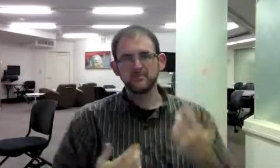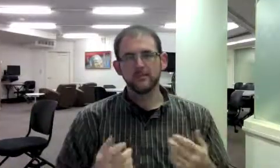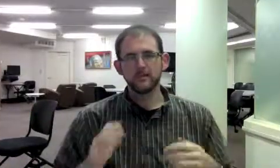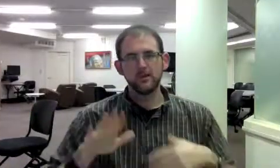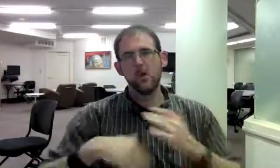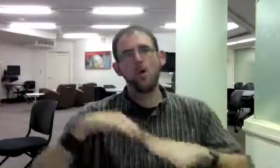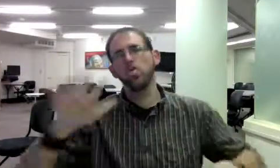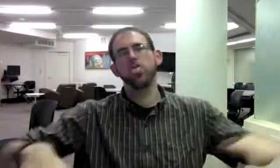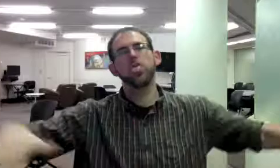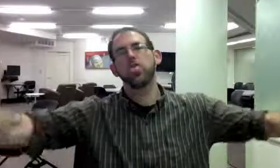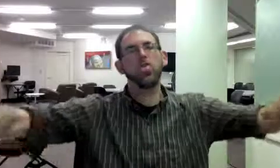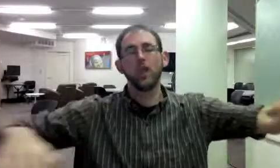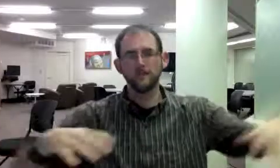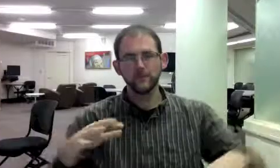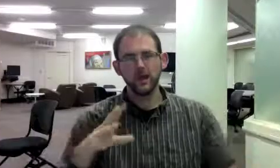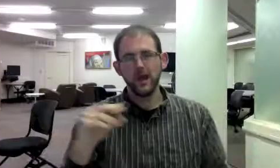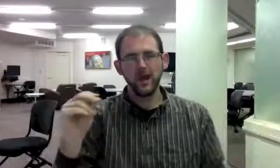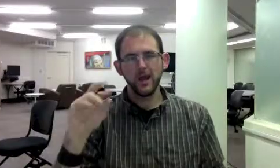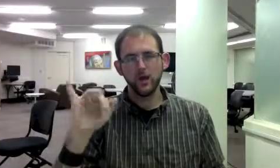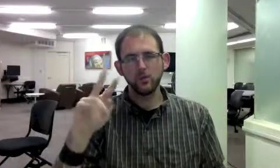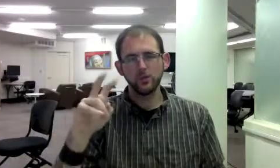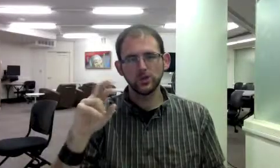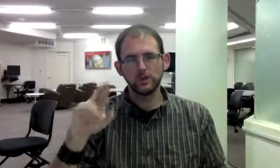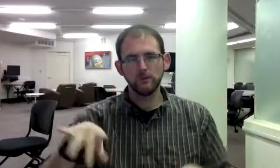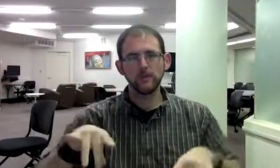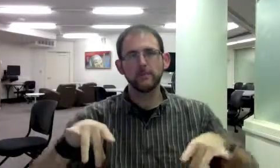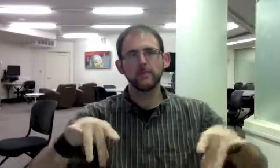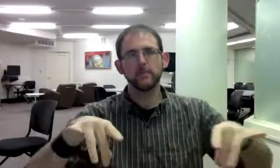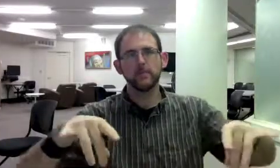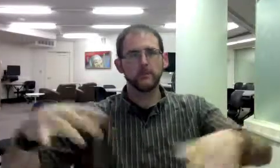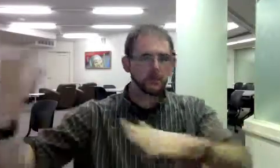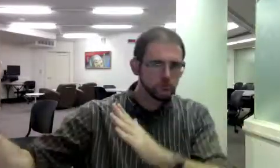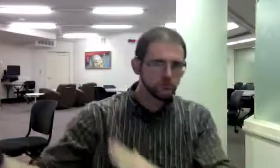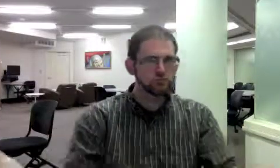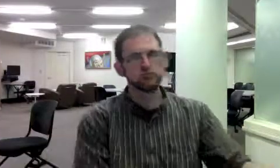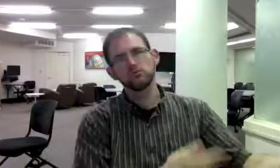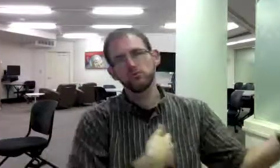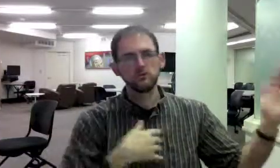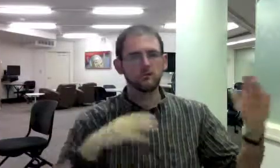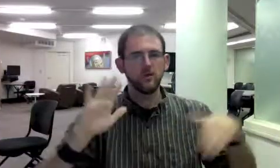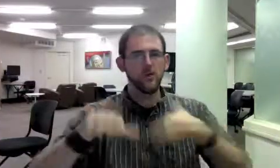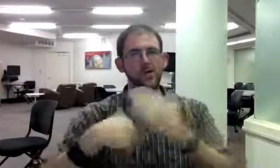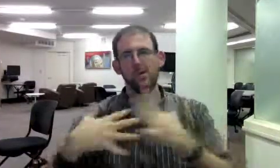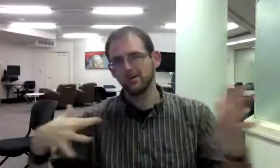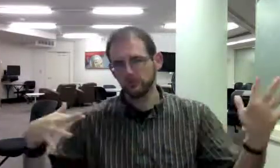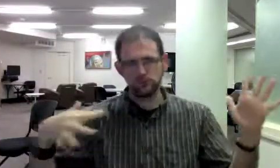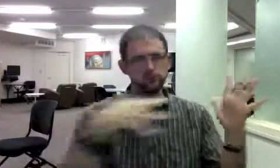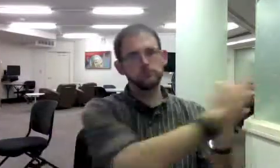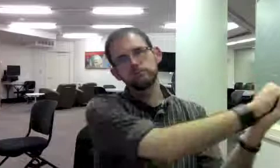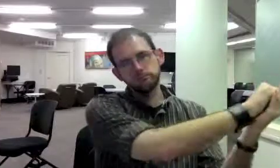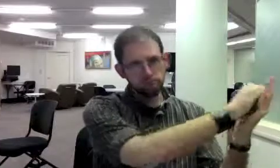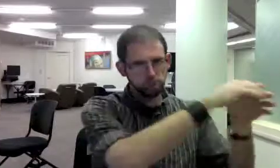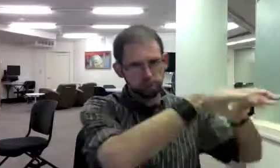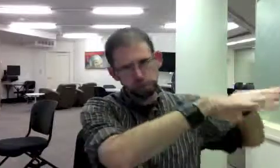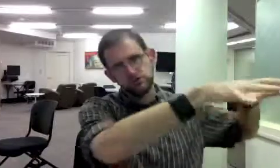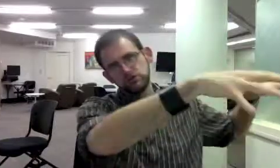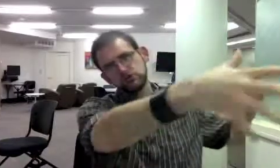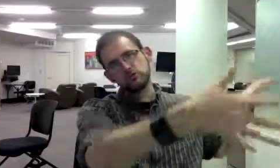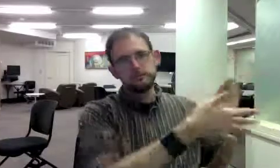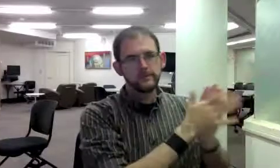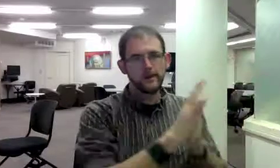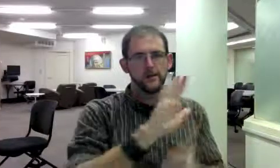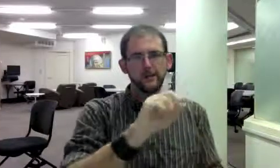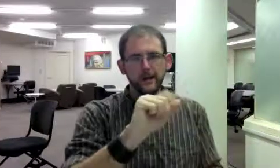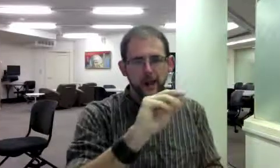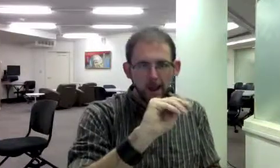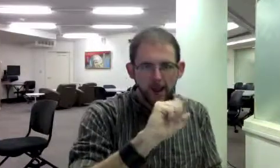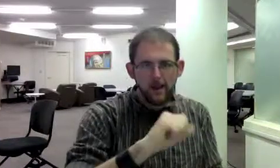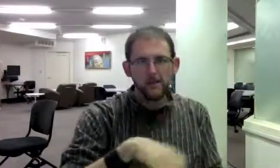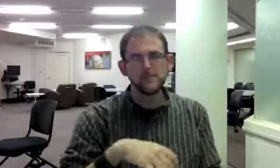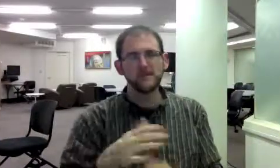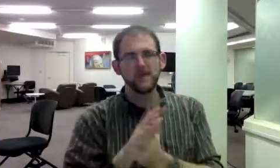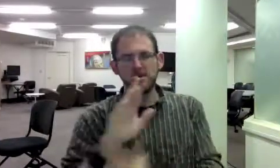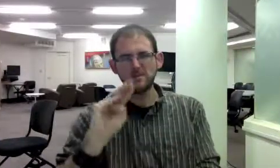It was all left lying around, and the river picks them up and washes them downstream into various obstacles, creating natural dams.